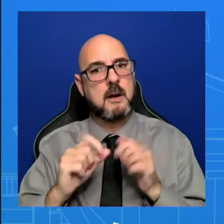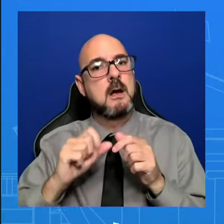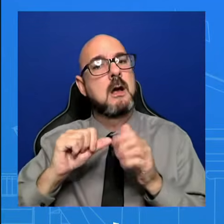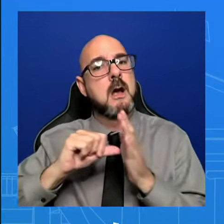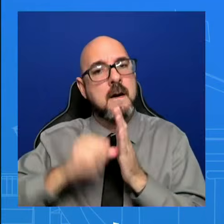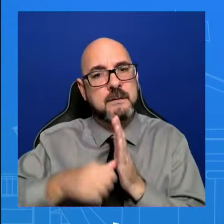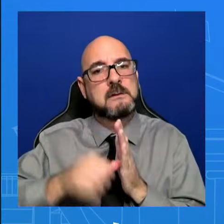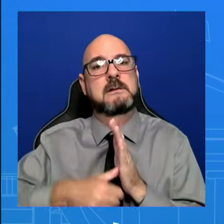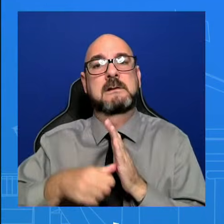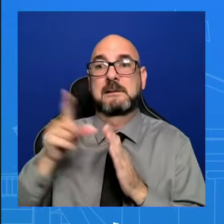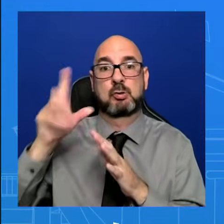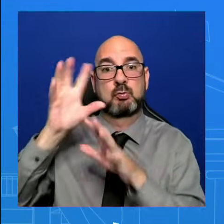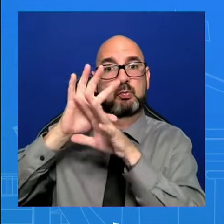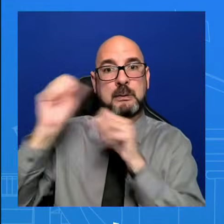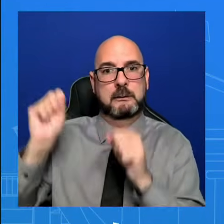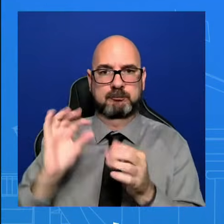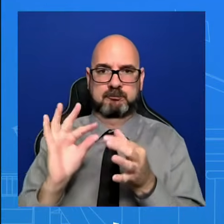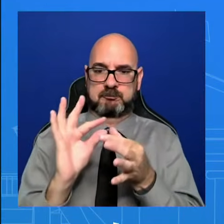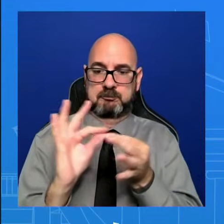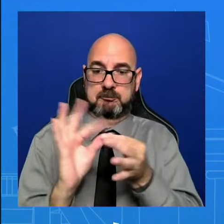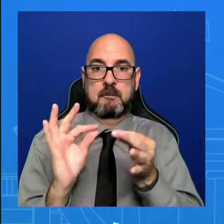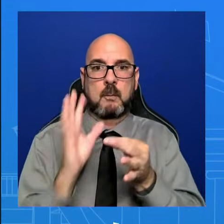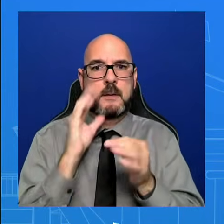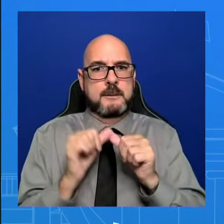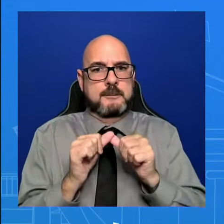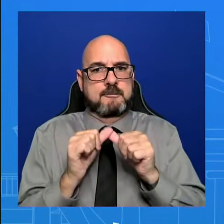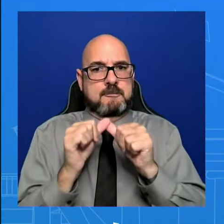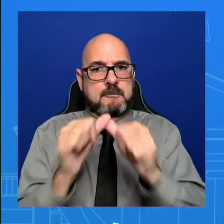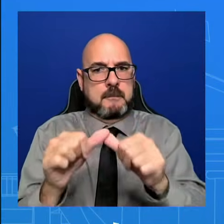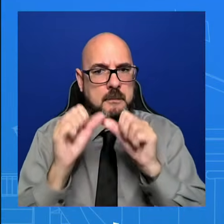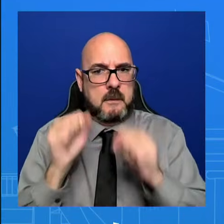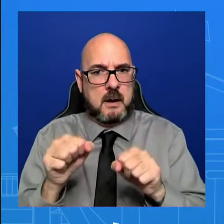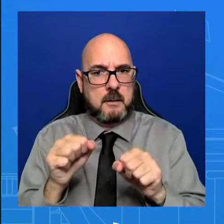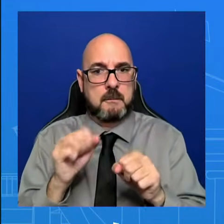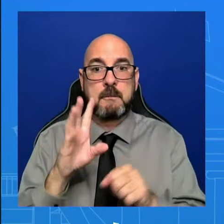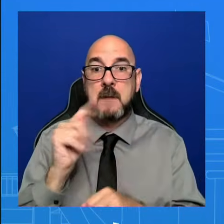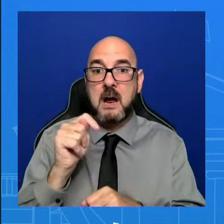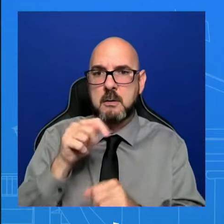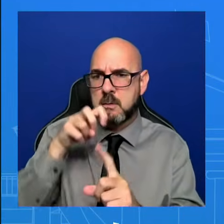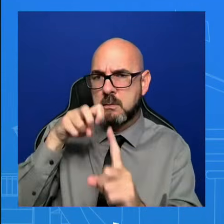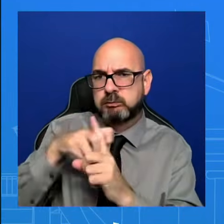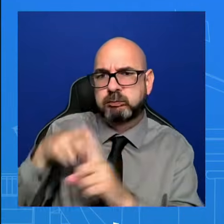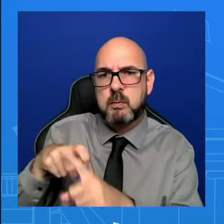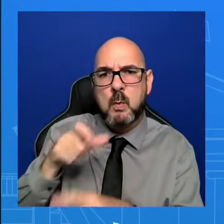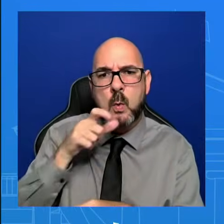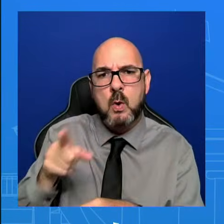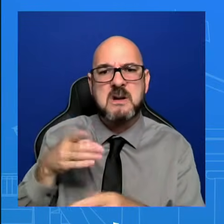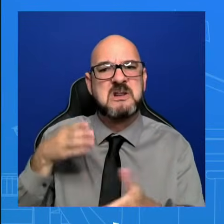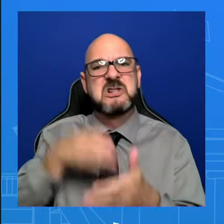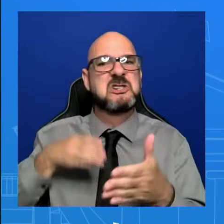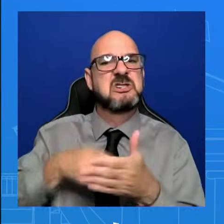and call out any antisemitism that we see. It is dangerous. It is abhorrent. We got to call that out. The Press: Karine --